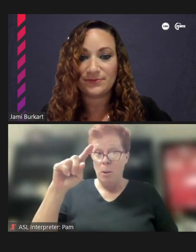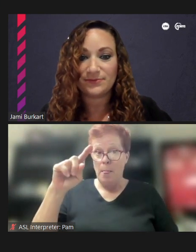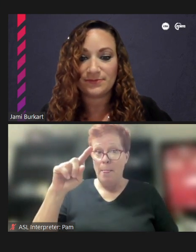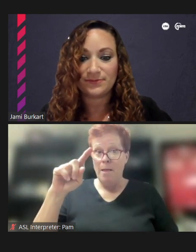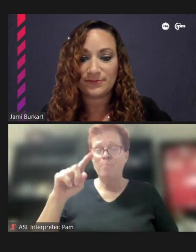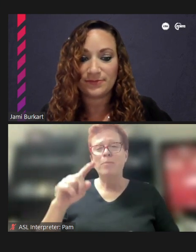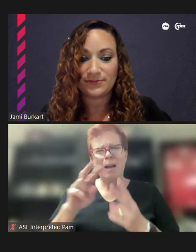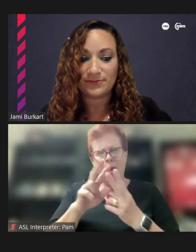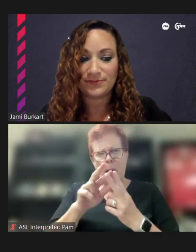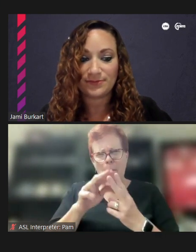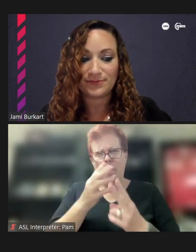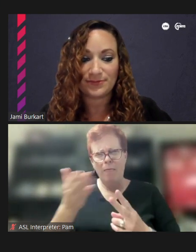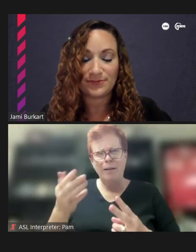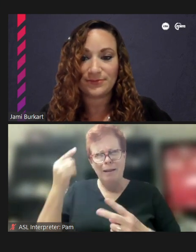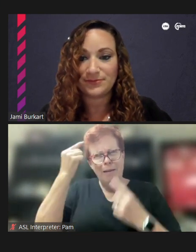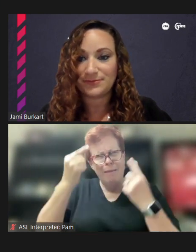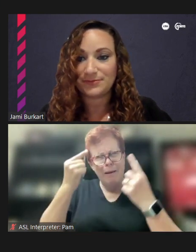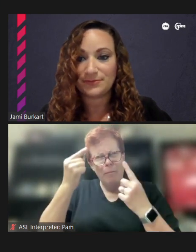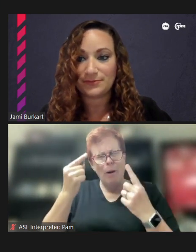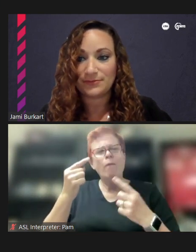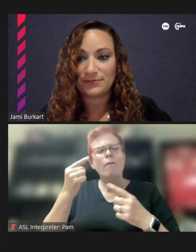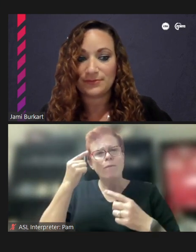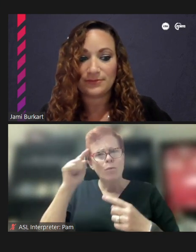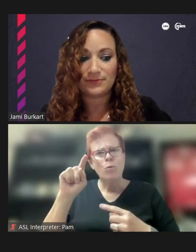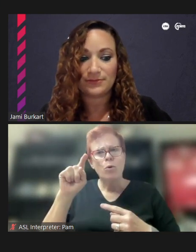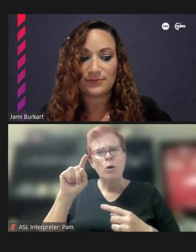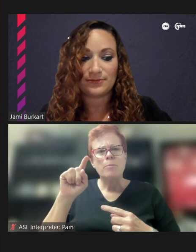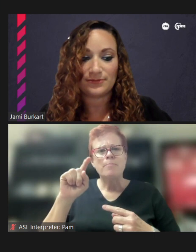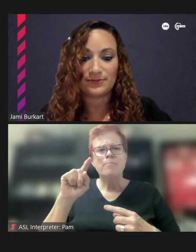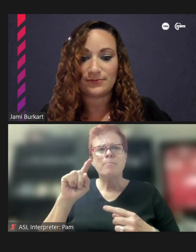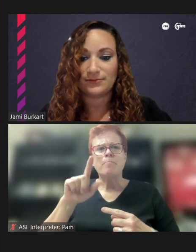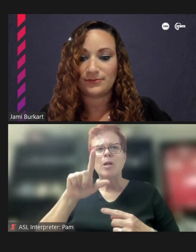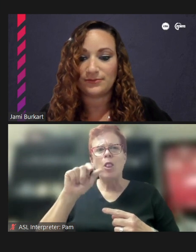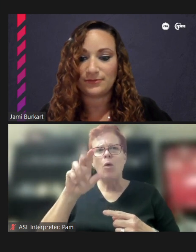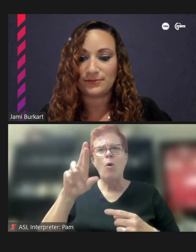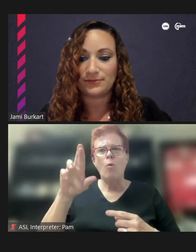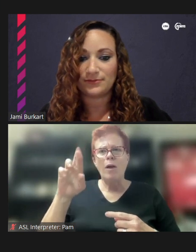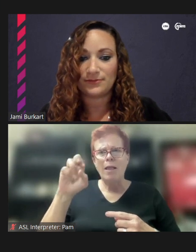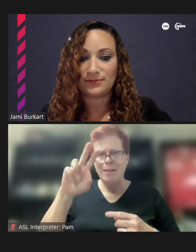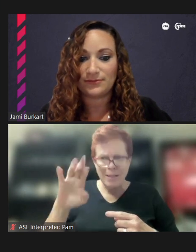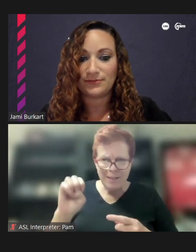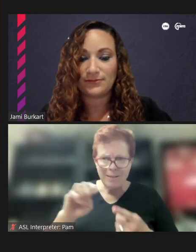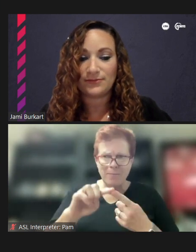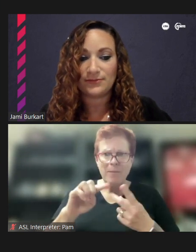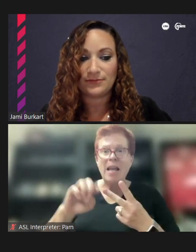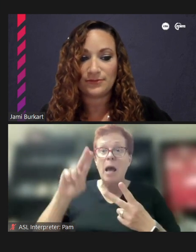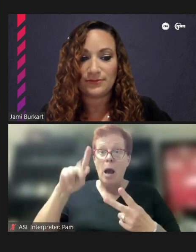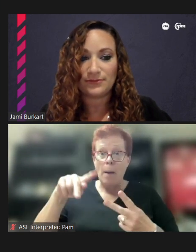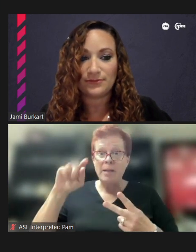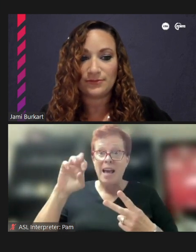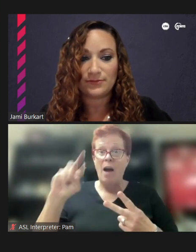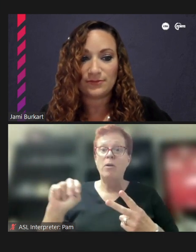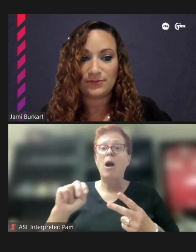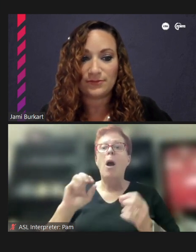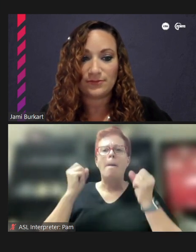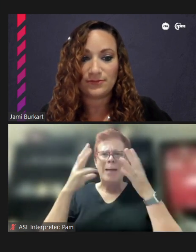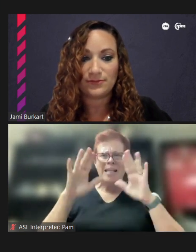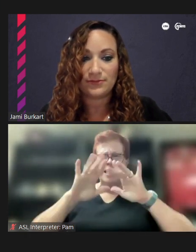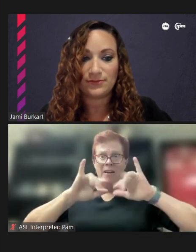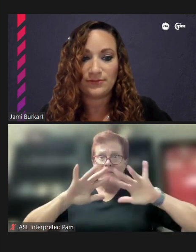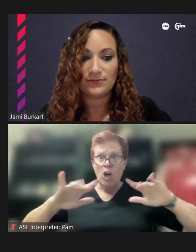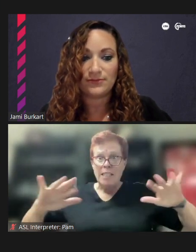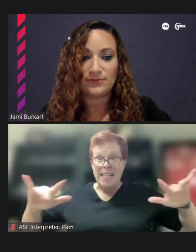of things I think about about Lawrence and Uptown, and one is amazing diversity and